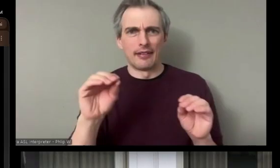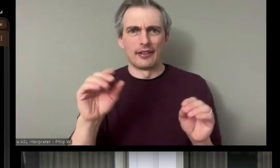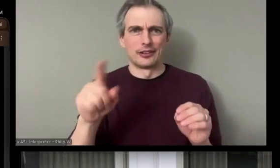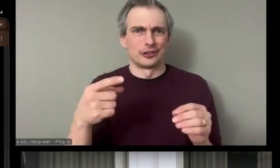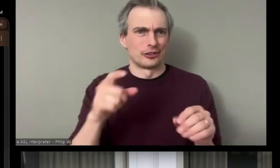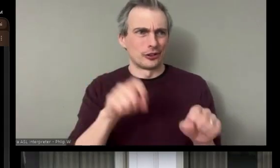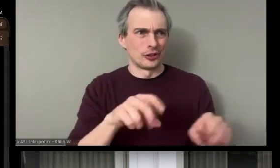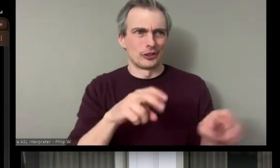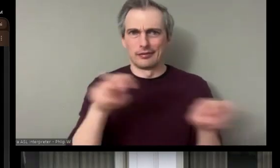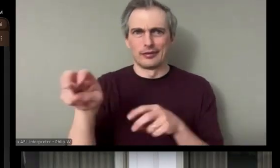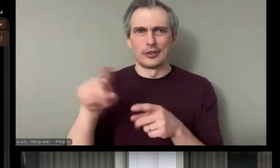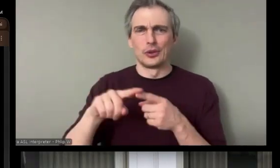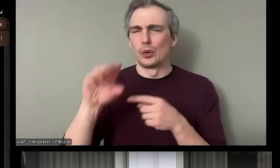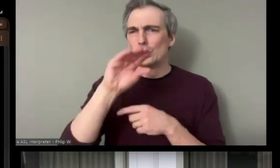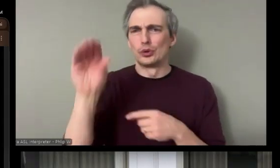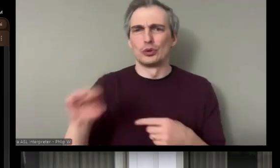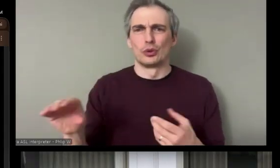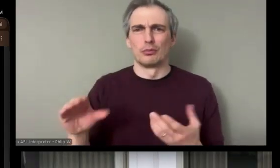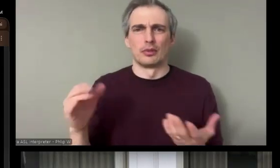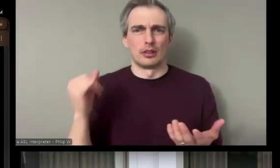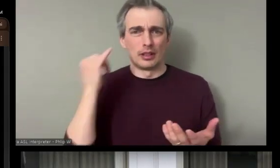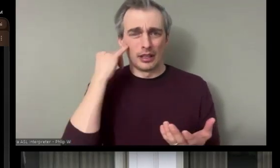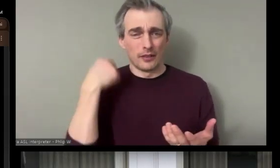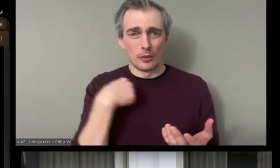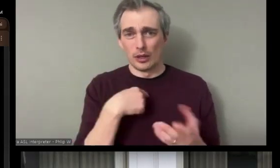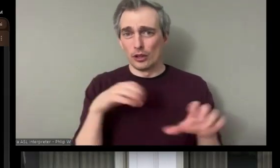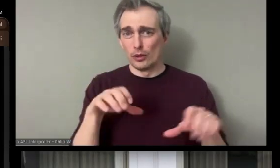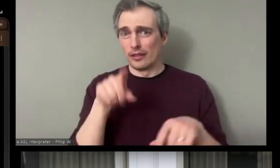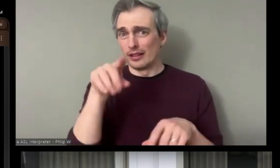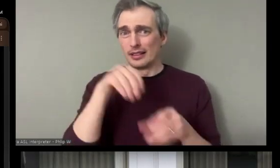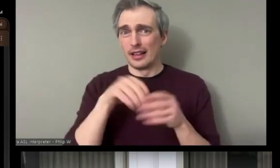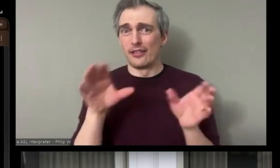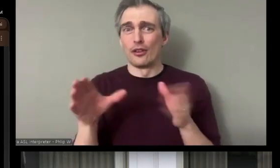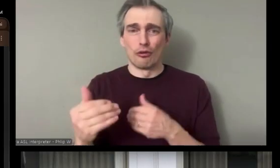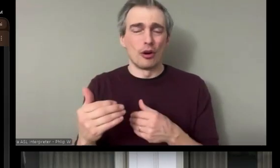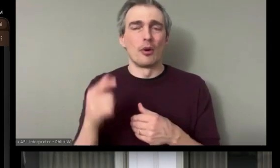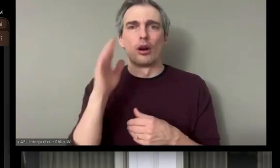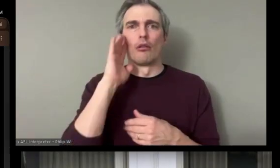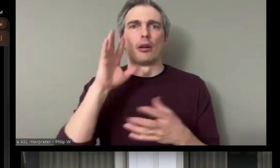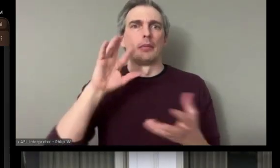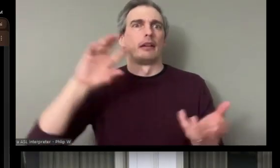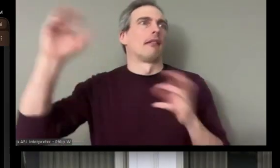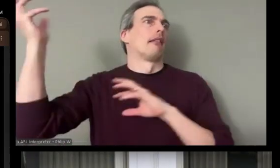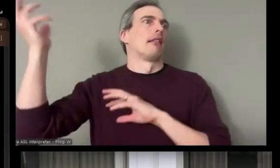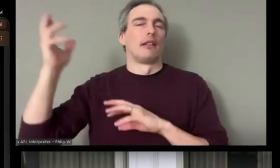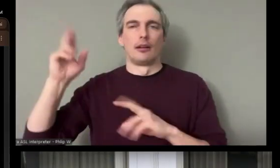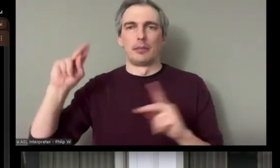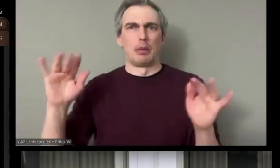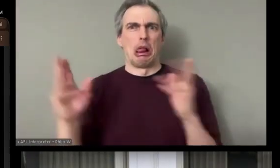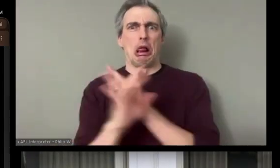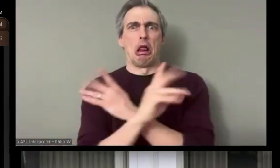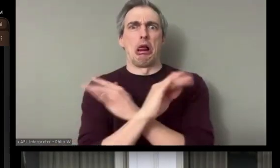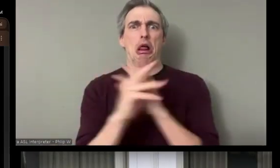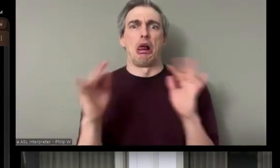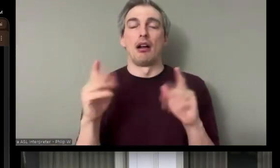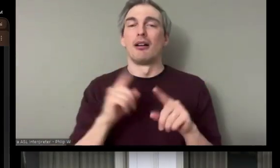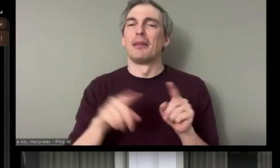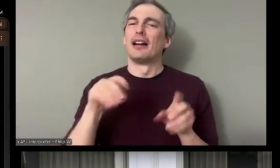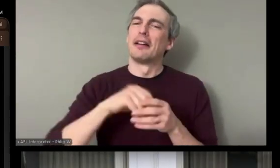this in this room, it would be chaos. But in VR, you can set it up this way, and you can... You know, add sound.